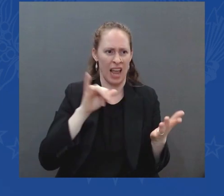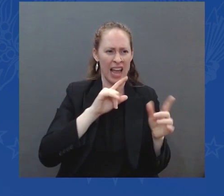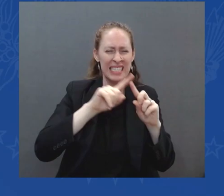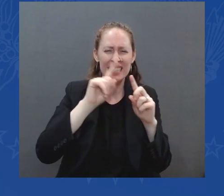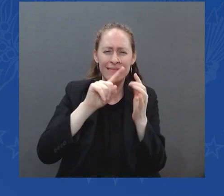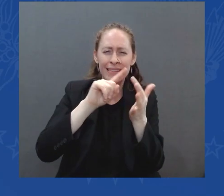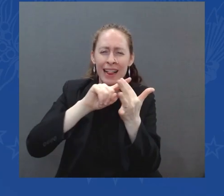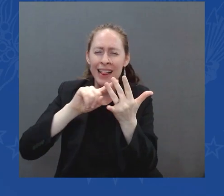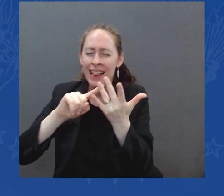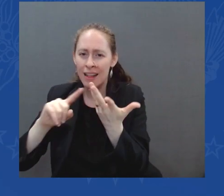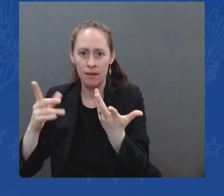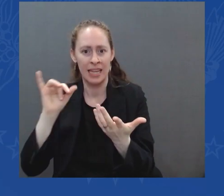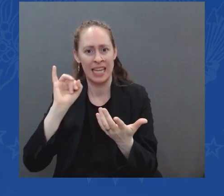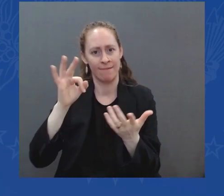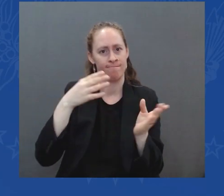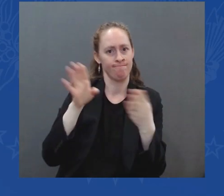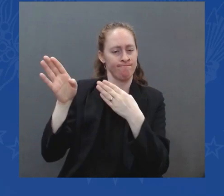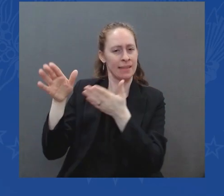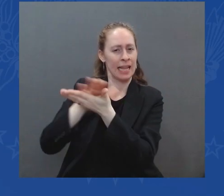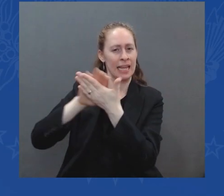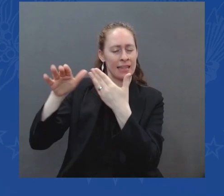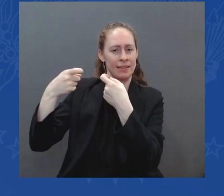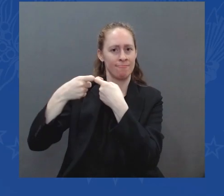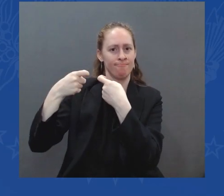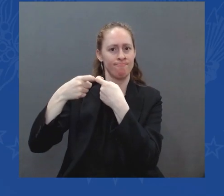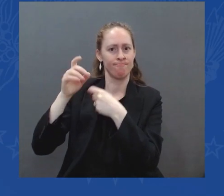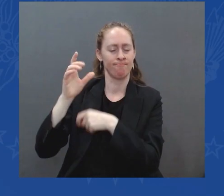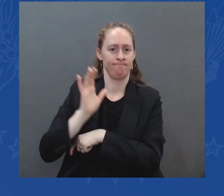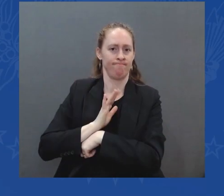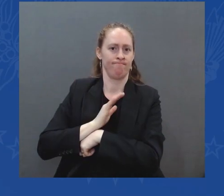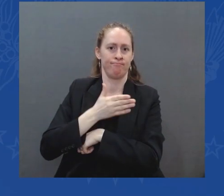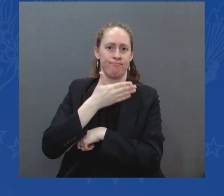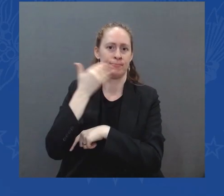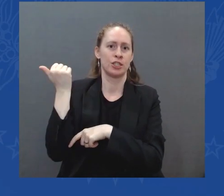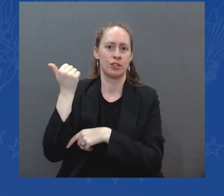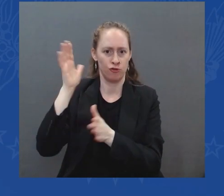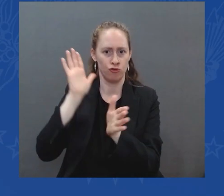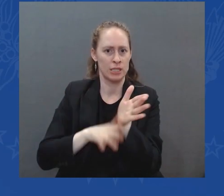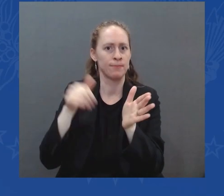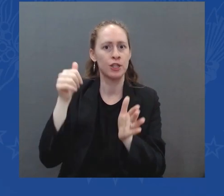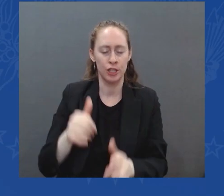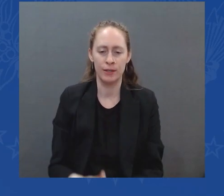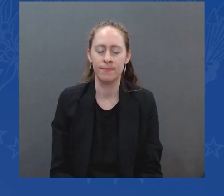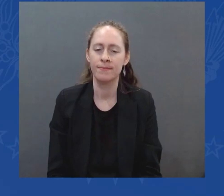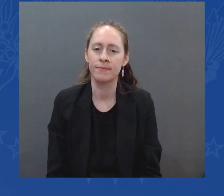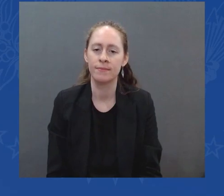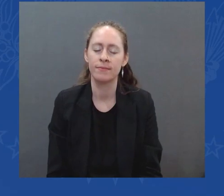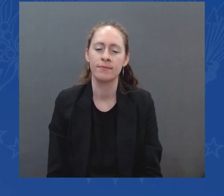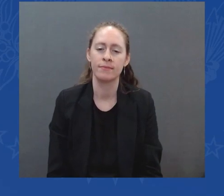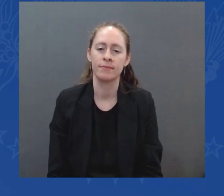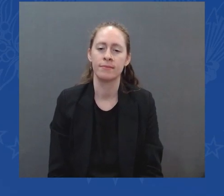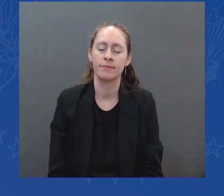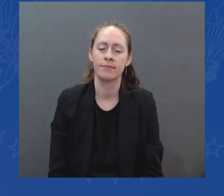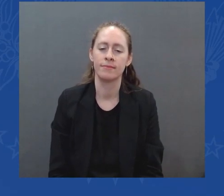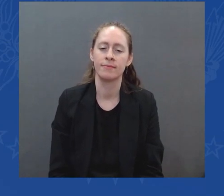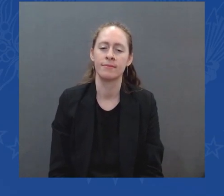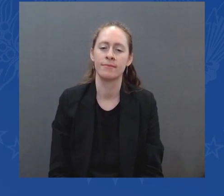Look, the bottom line is this: Between rapping up -- ramping up production in the short term and driving down demand in the long term,